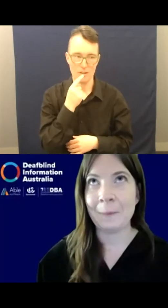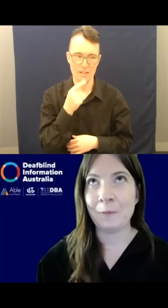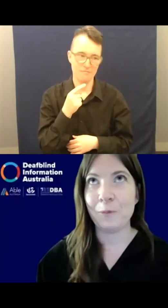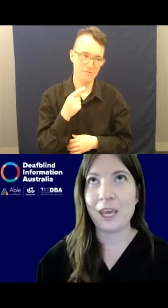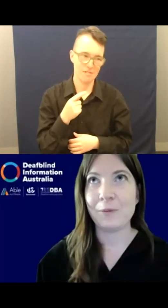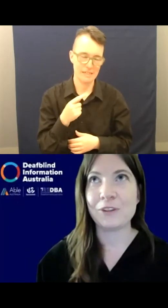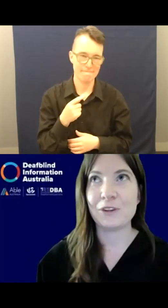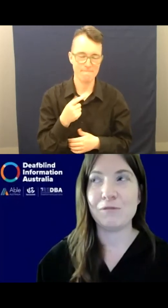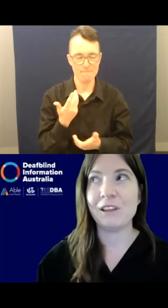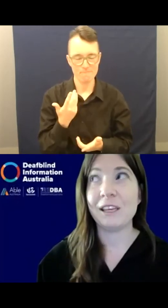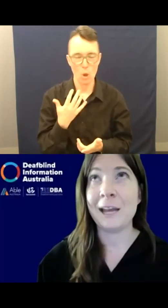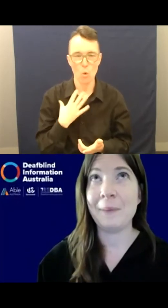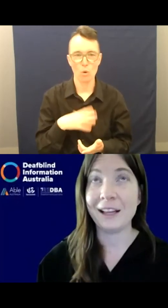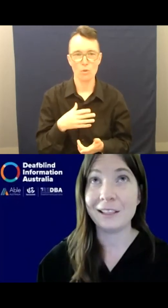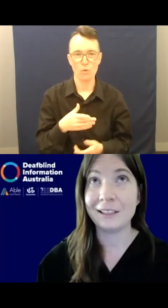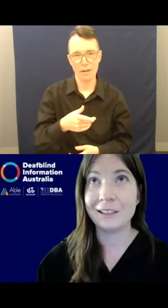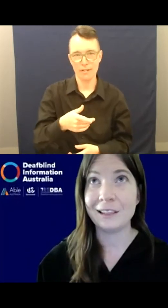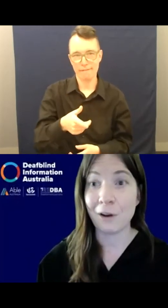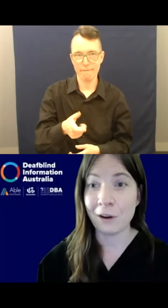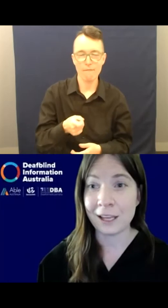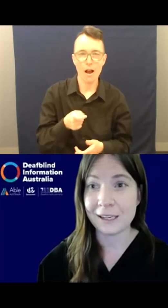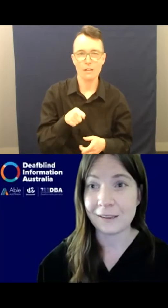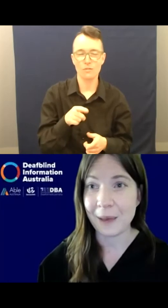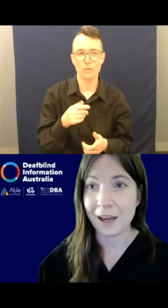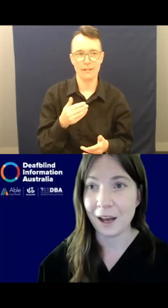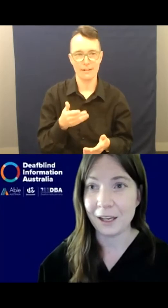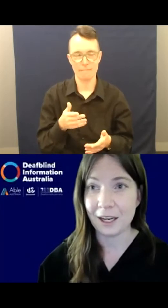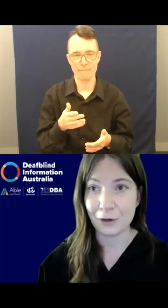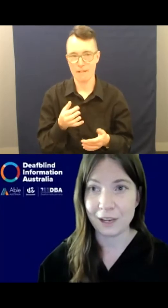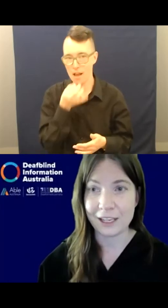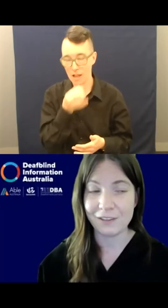for people to really unpack their own ideas about art and creativity.